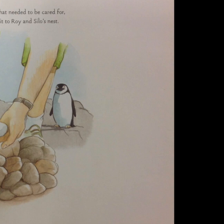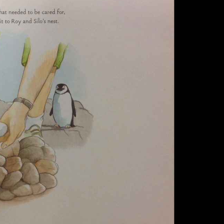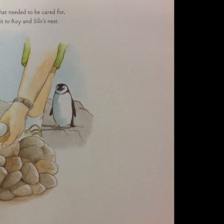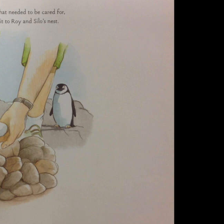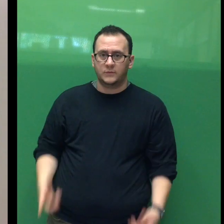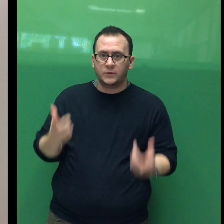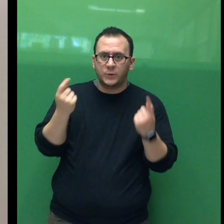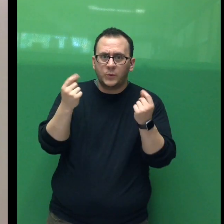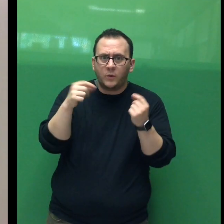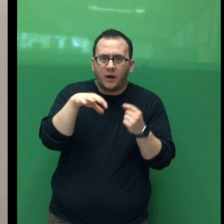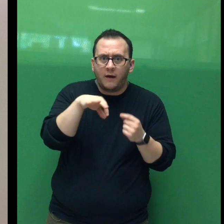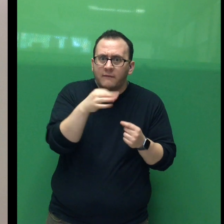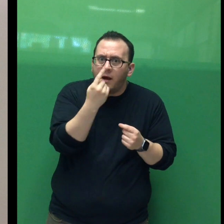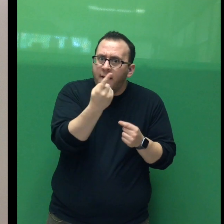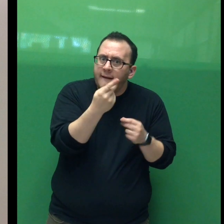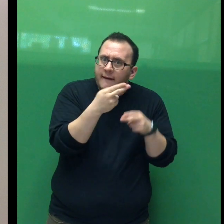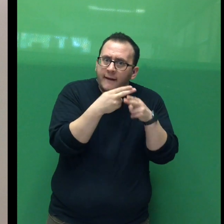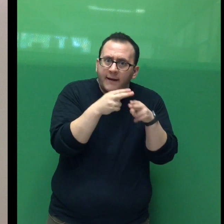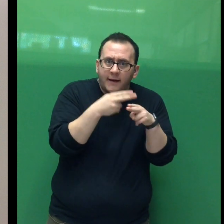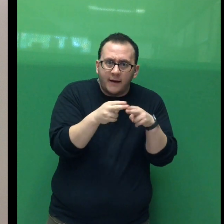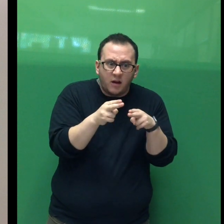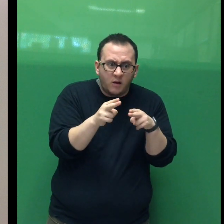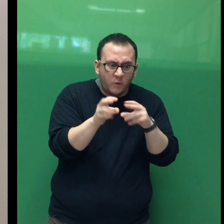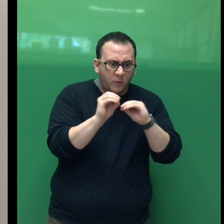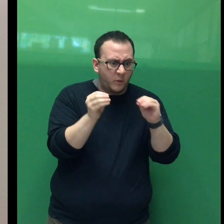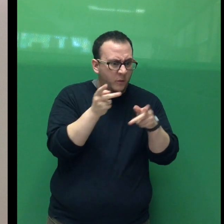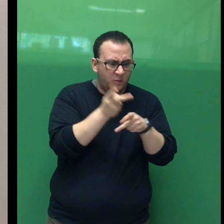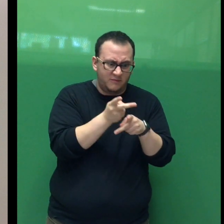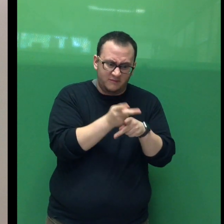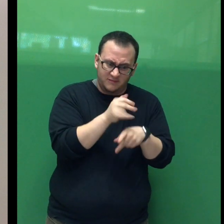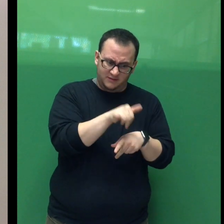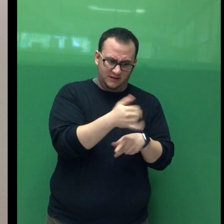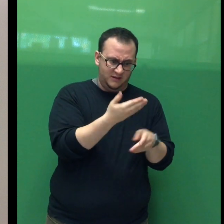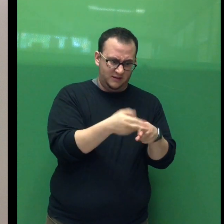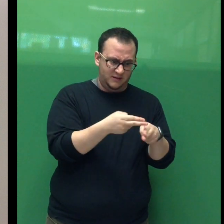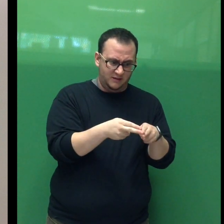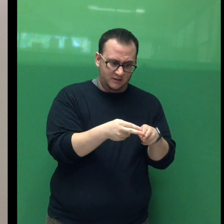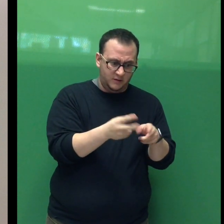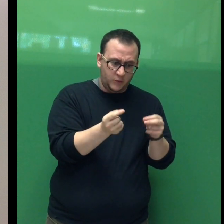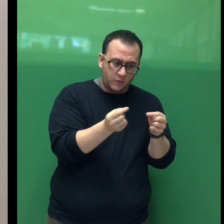On the left: the previously described picture. On the right: Linden signs using American Sign Language.]